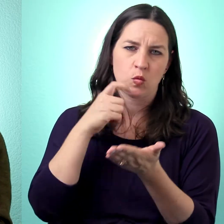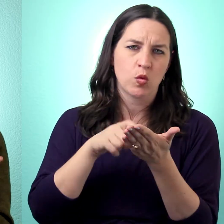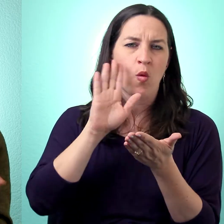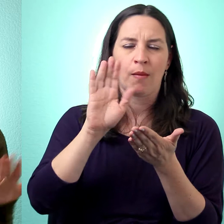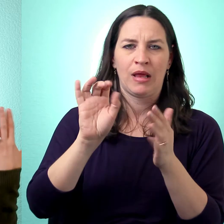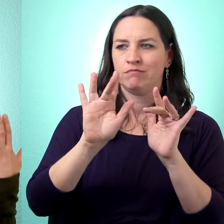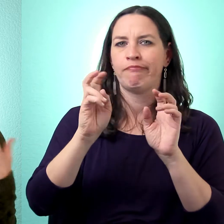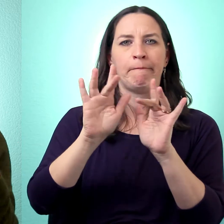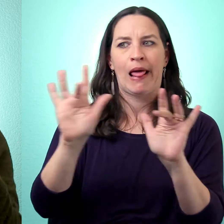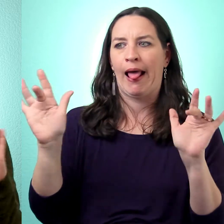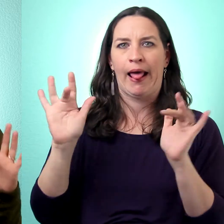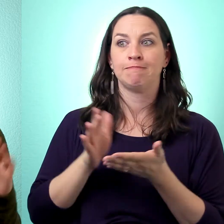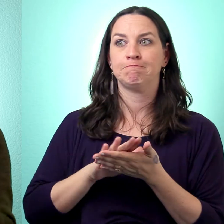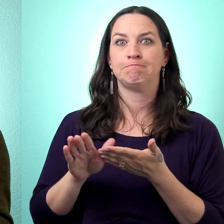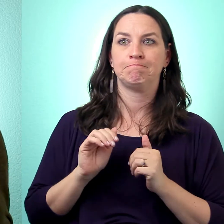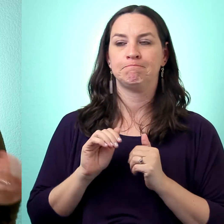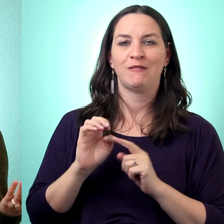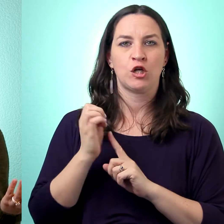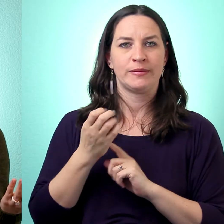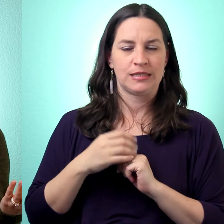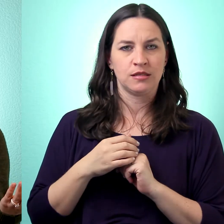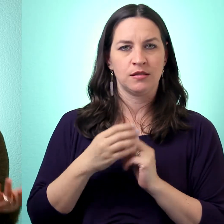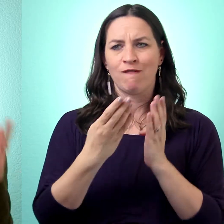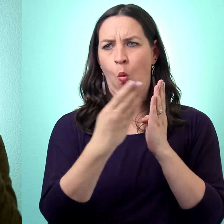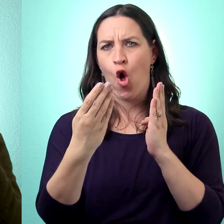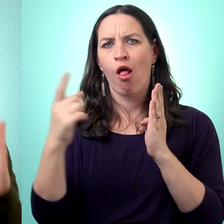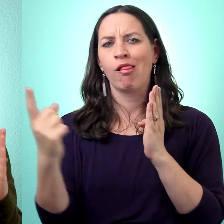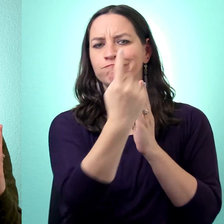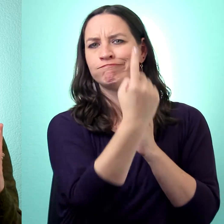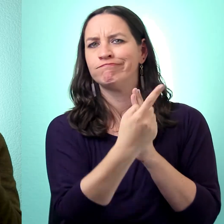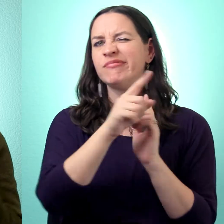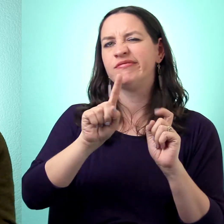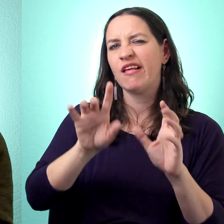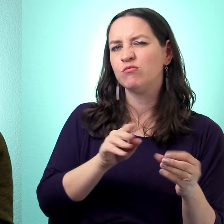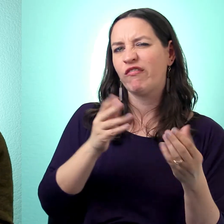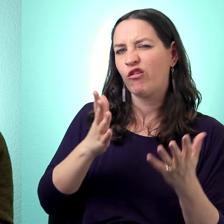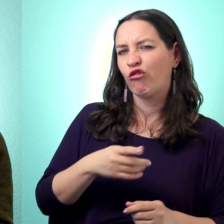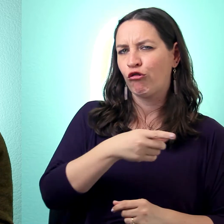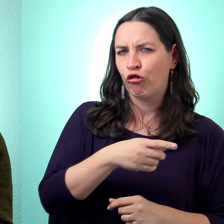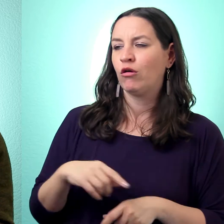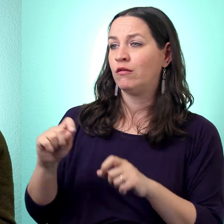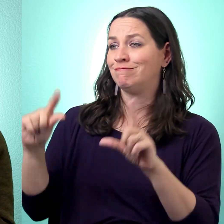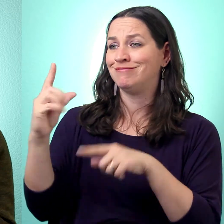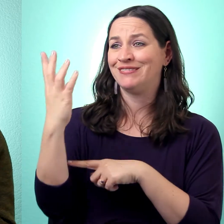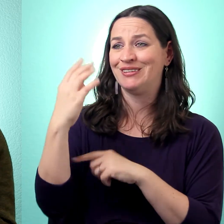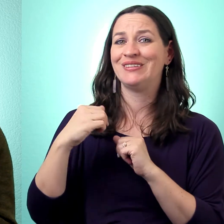You're going to have blank walls. You're going to have a screen. You're going to have a testing administrator and they're often behind some kind of wall or partition and so it can be really nerve